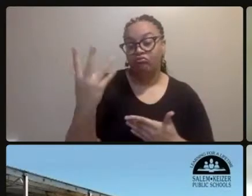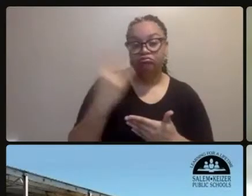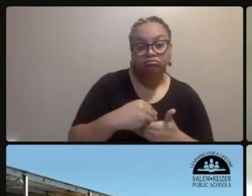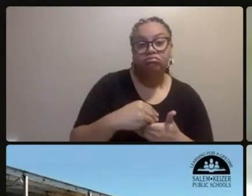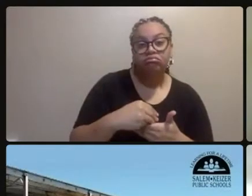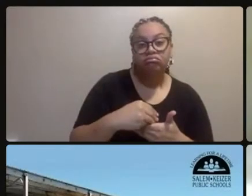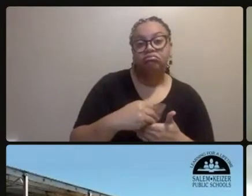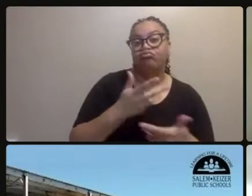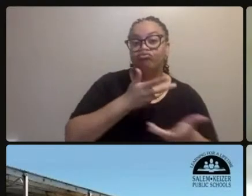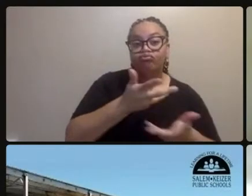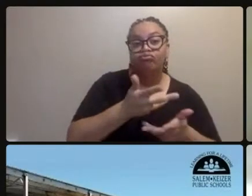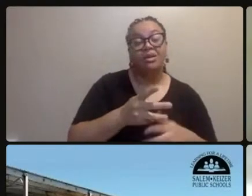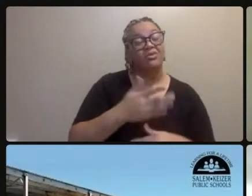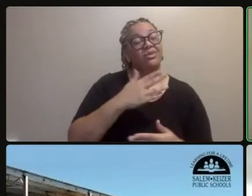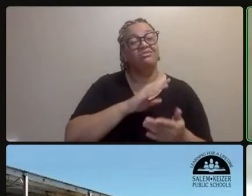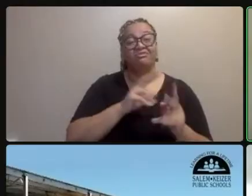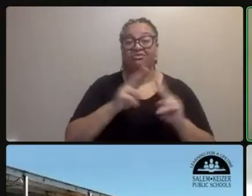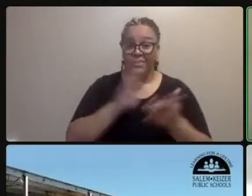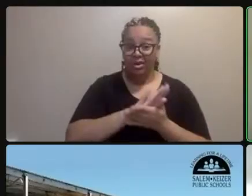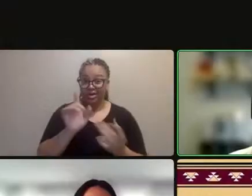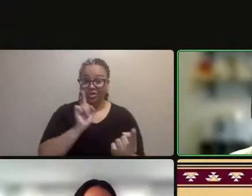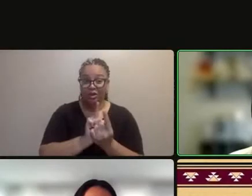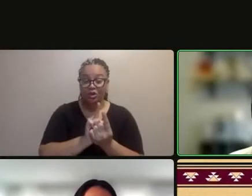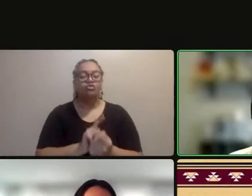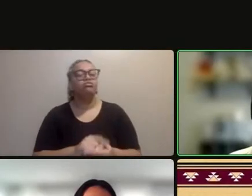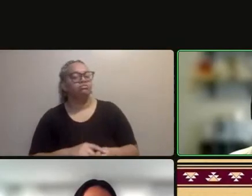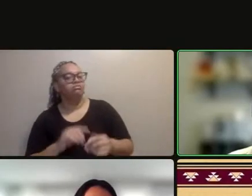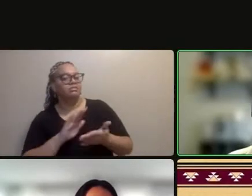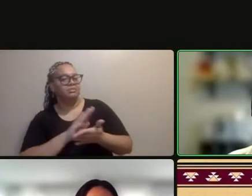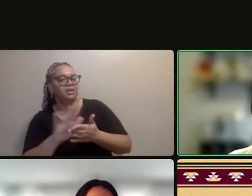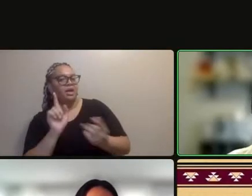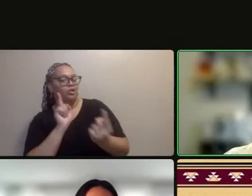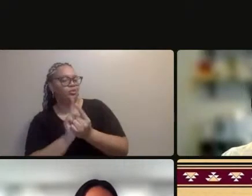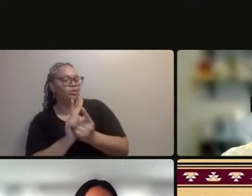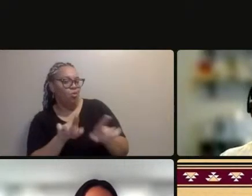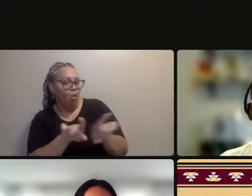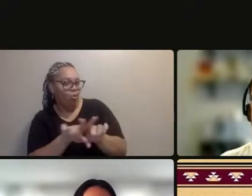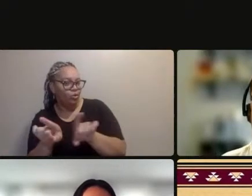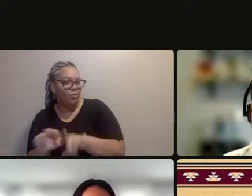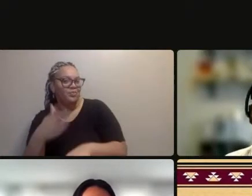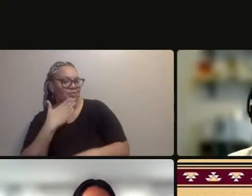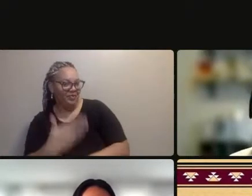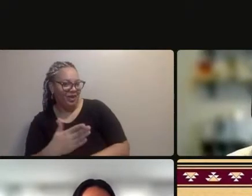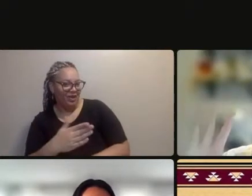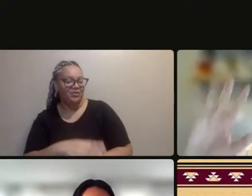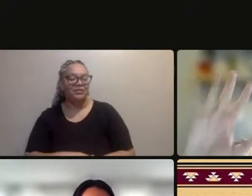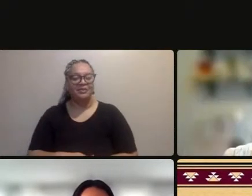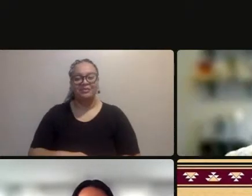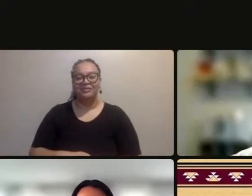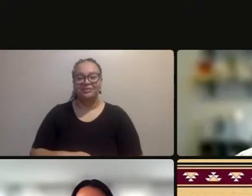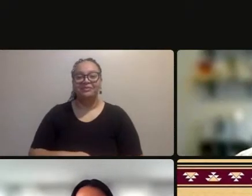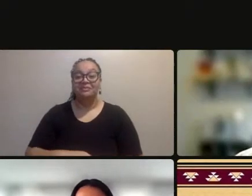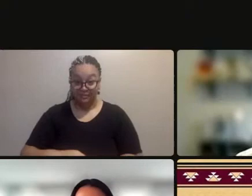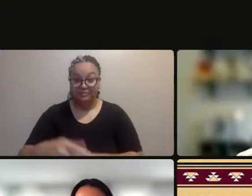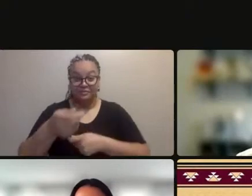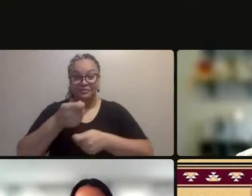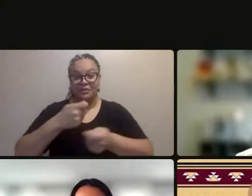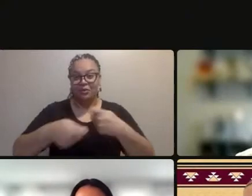BEING HERE FOR APPLYING. WE REALLY APPRECIATE YOUR